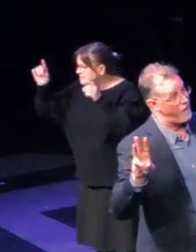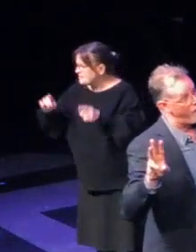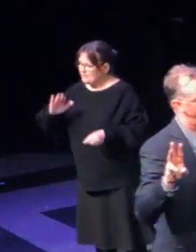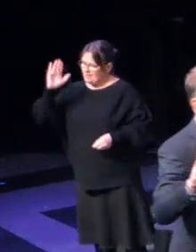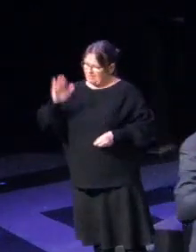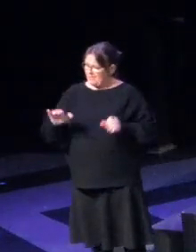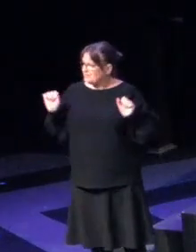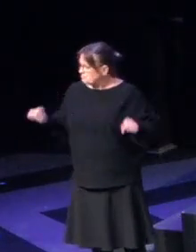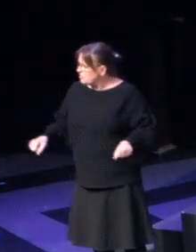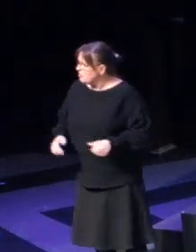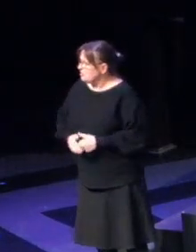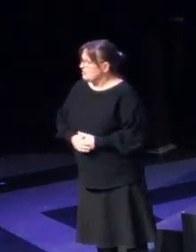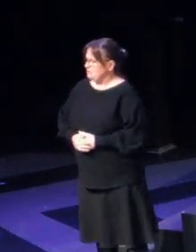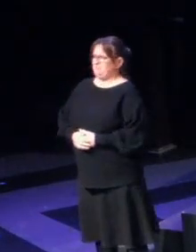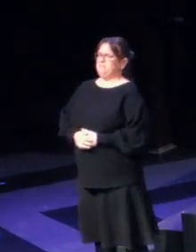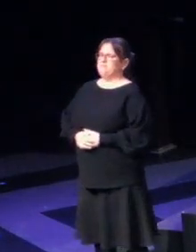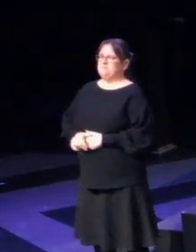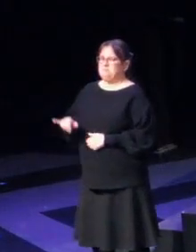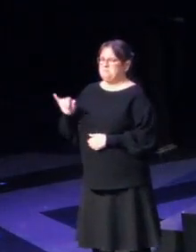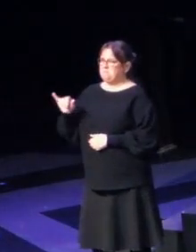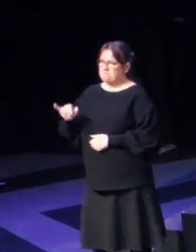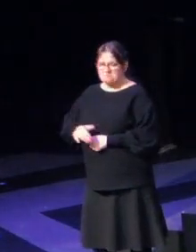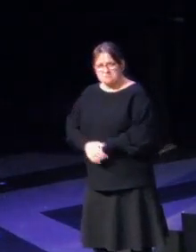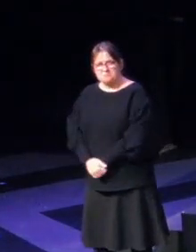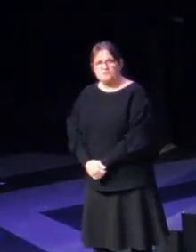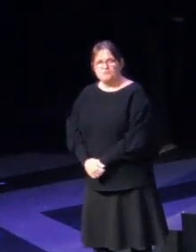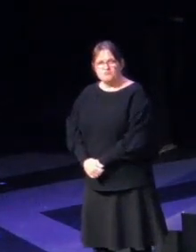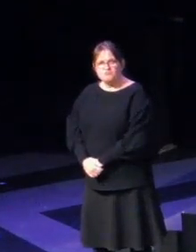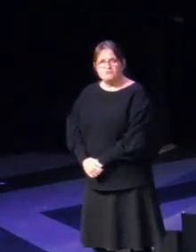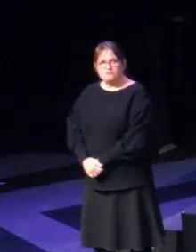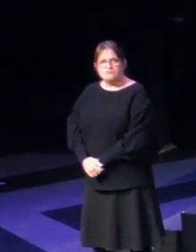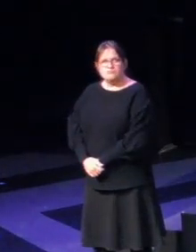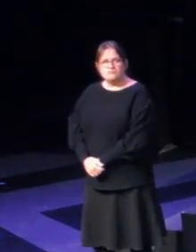Huh? Now it also even gets worse